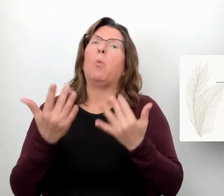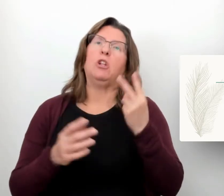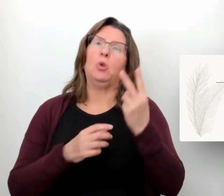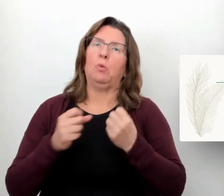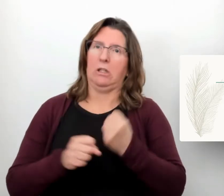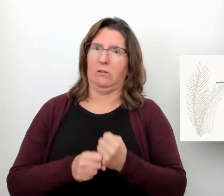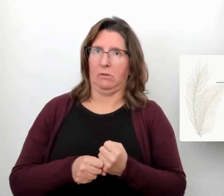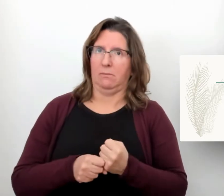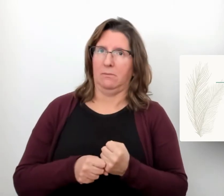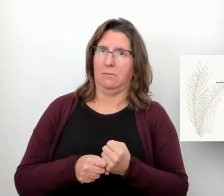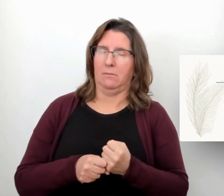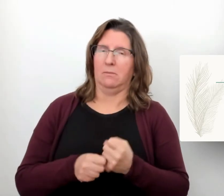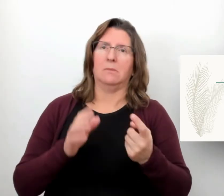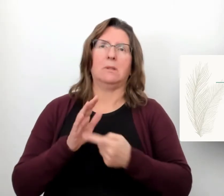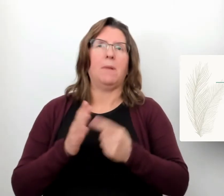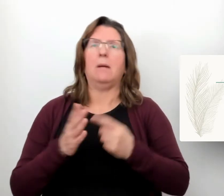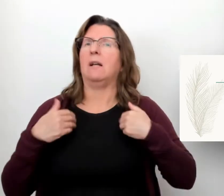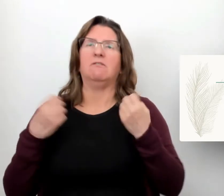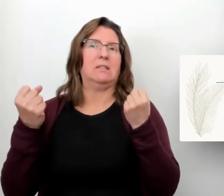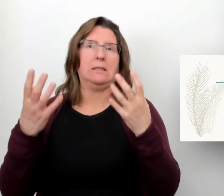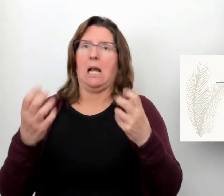I waited two years.